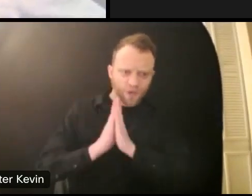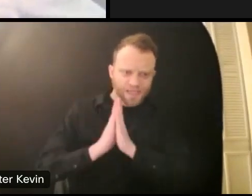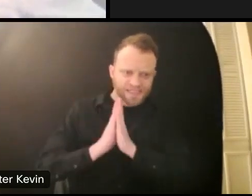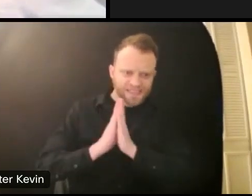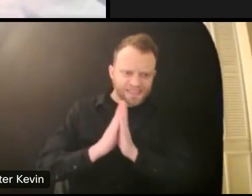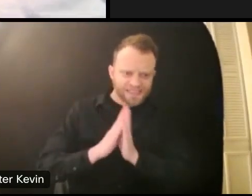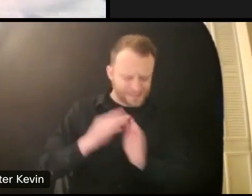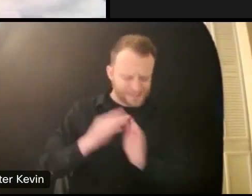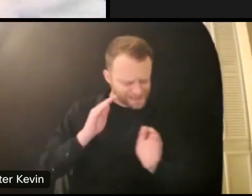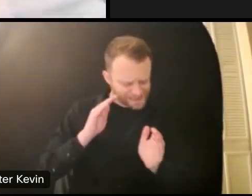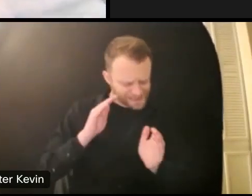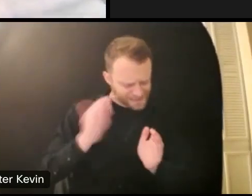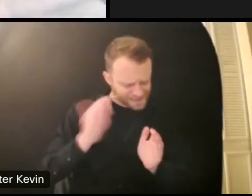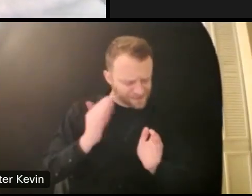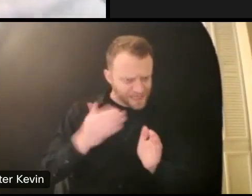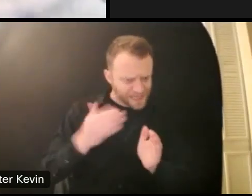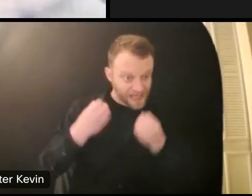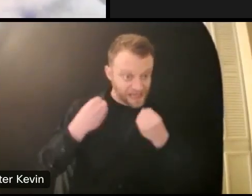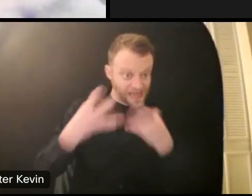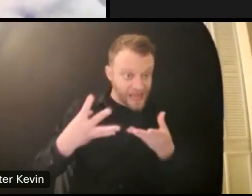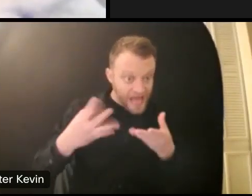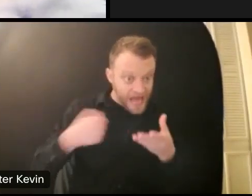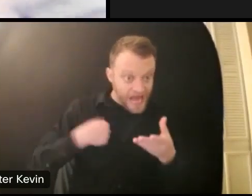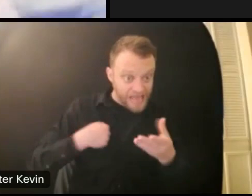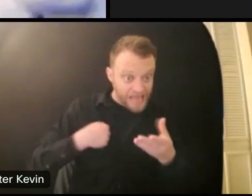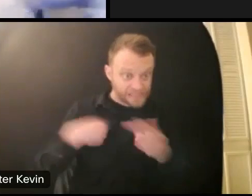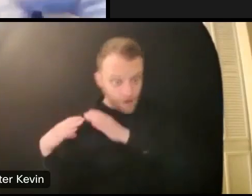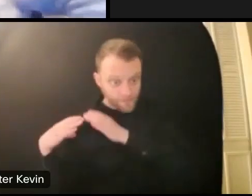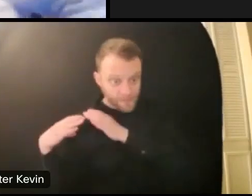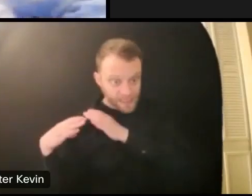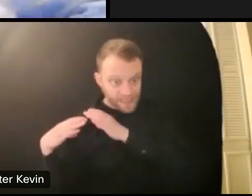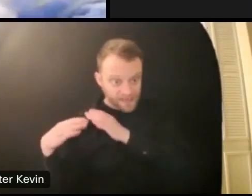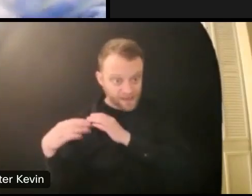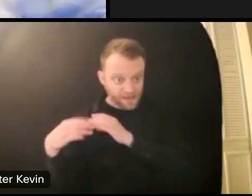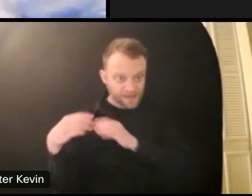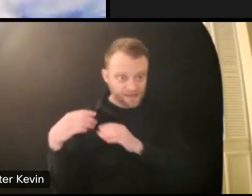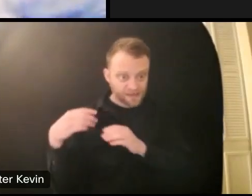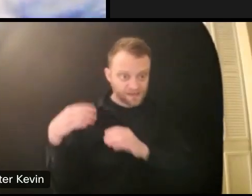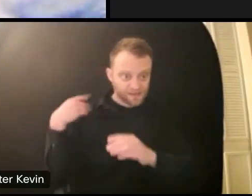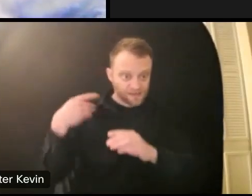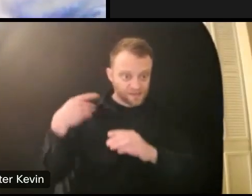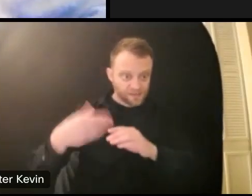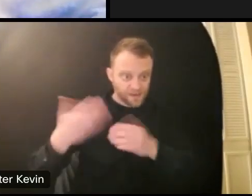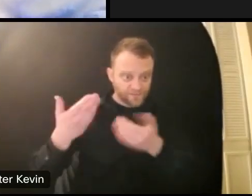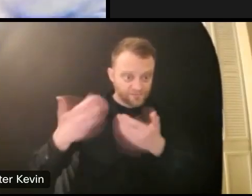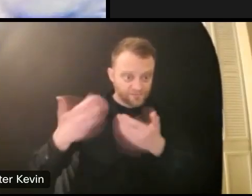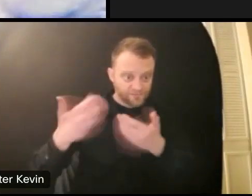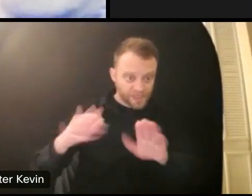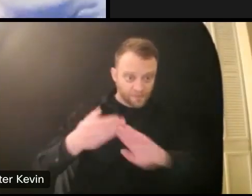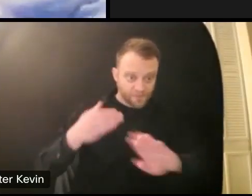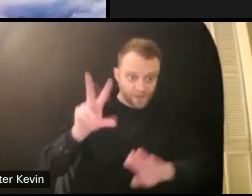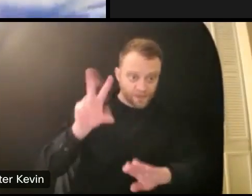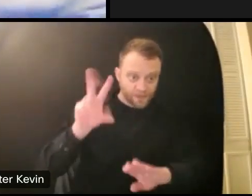within 30 days. Although there was a Commissioner before me, nothing has been shared or communicated